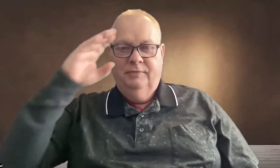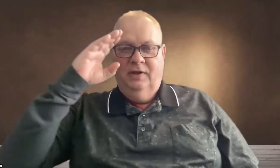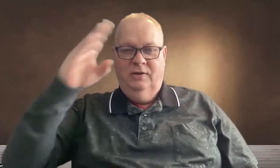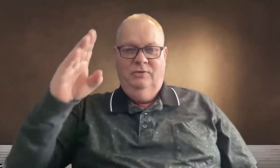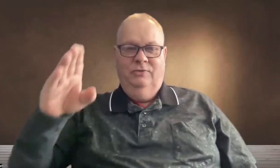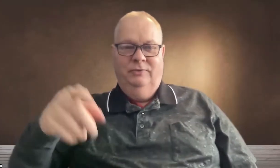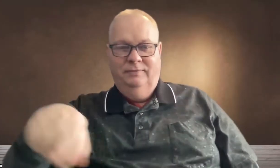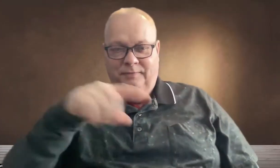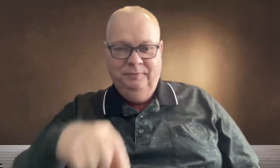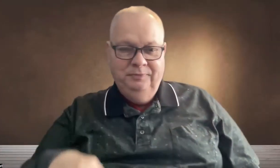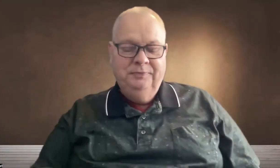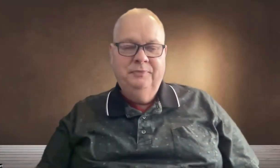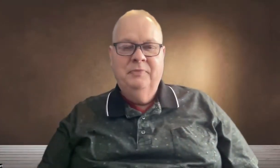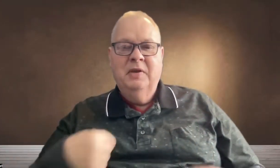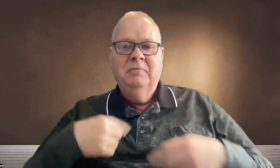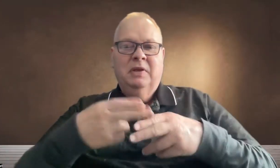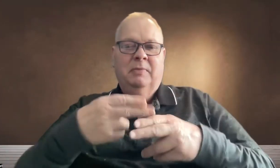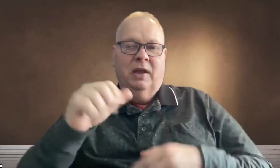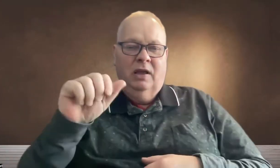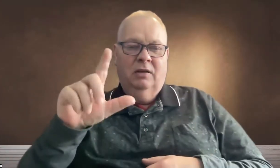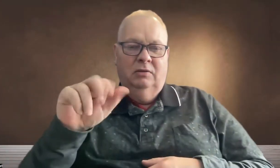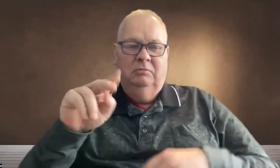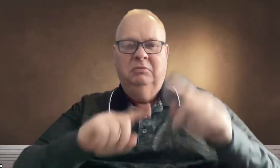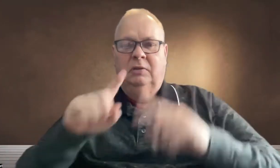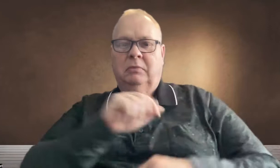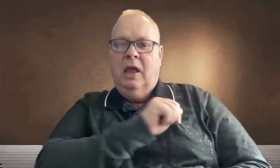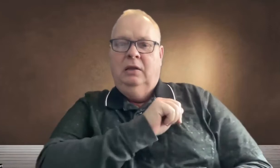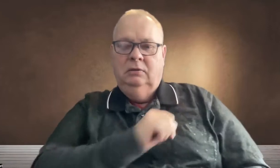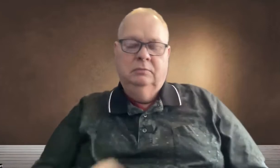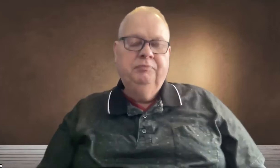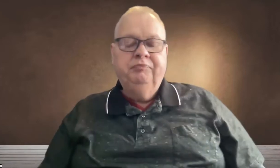Hello everyone! My name is Alan. This is my name sign.